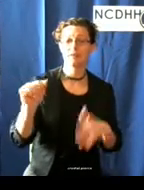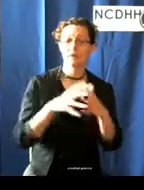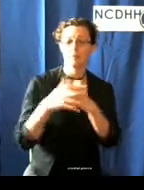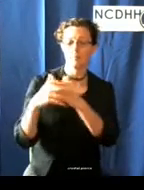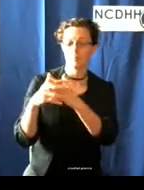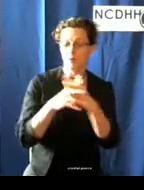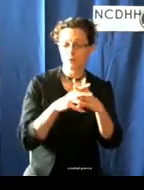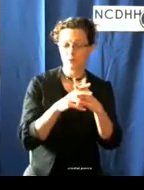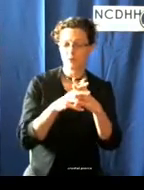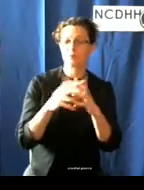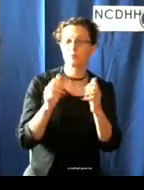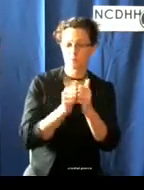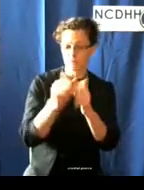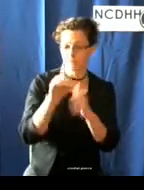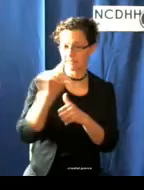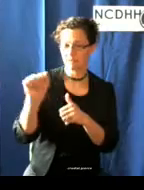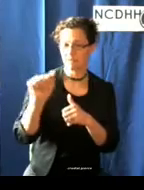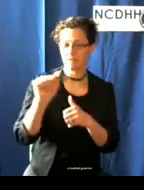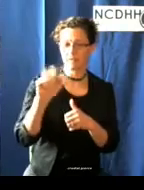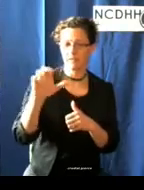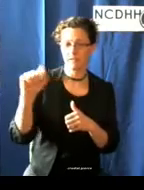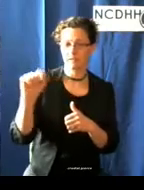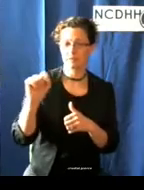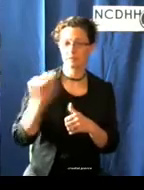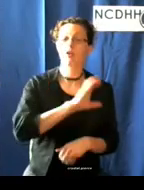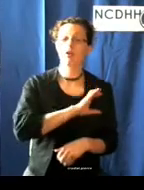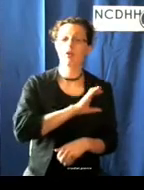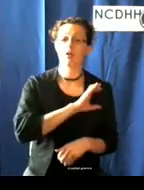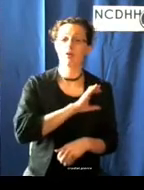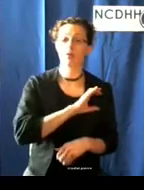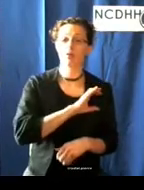LAW ENFORCEMENT AGENCIES MUST CONSULT WITH THE INDIVIDUAL